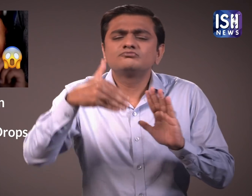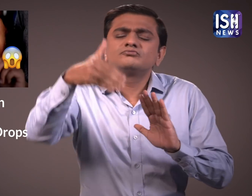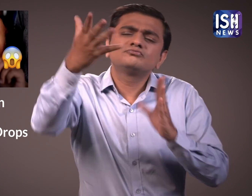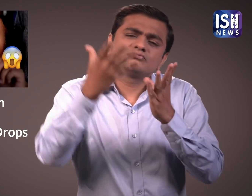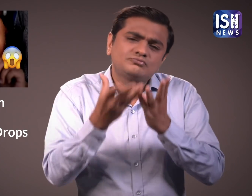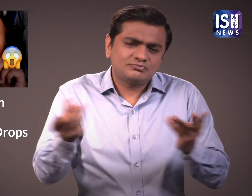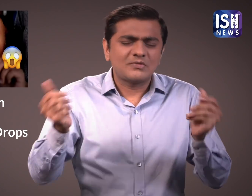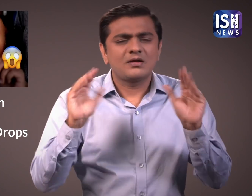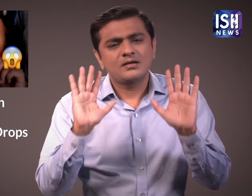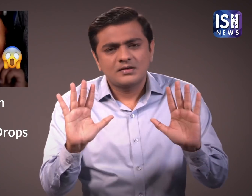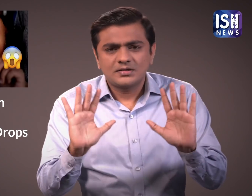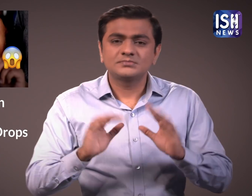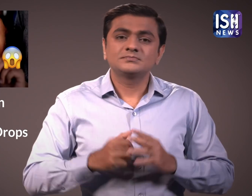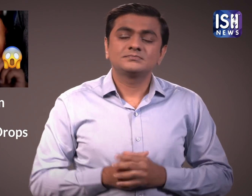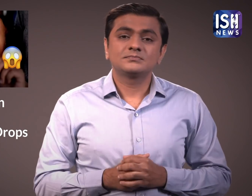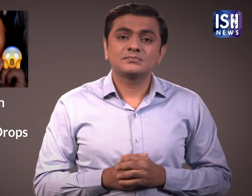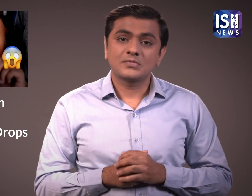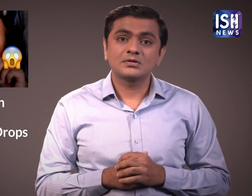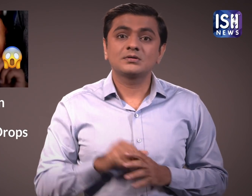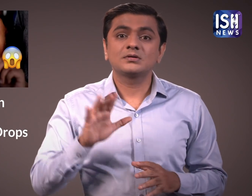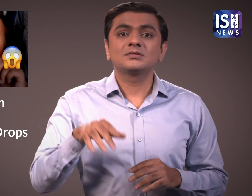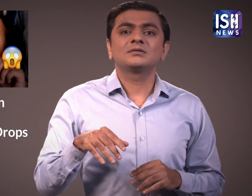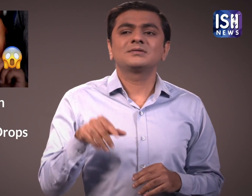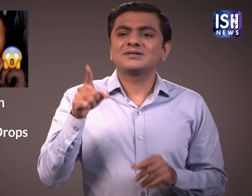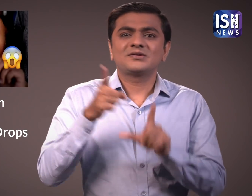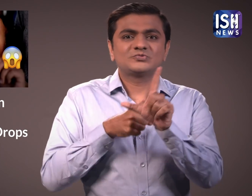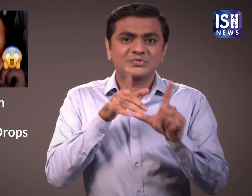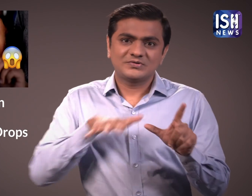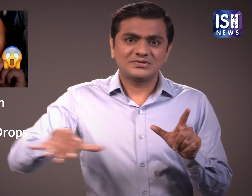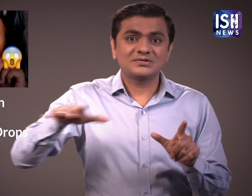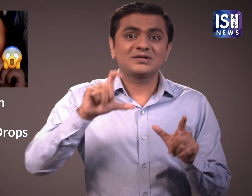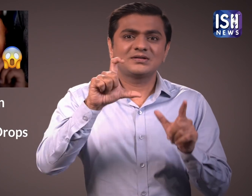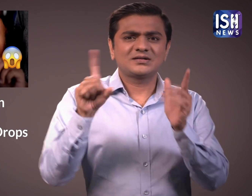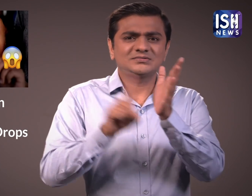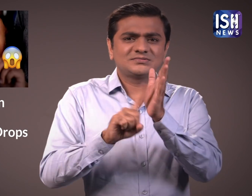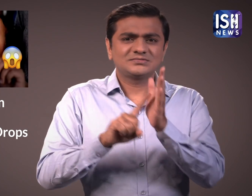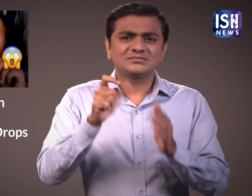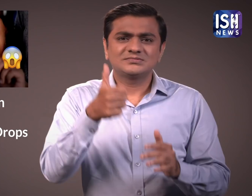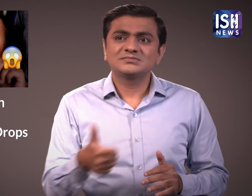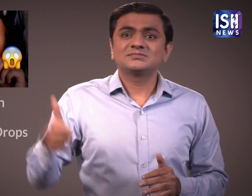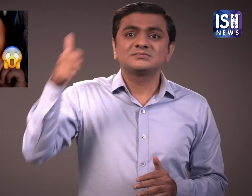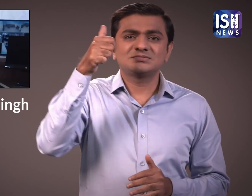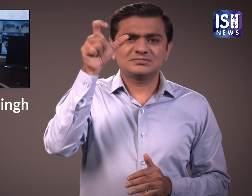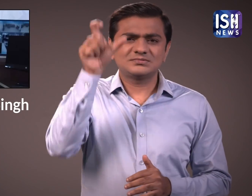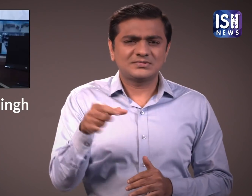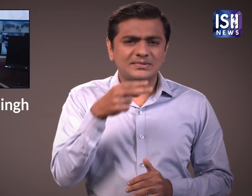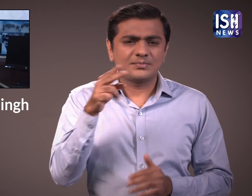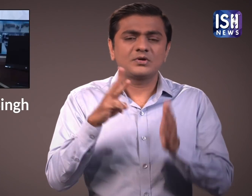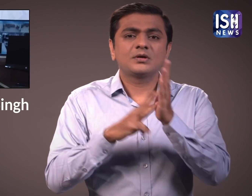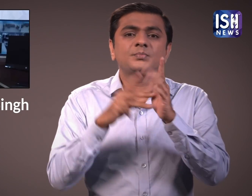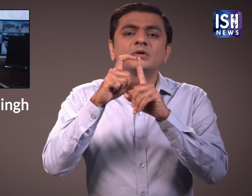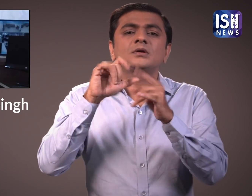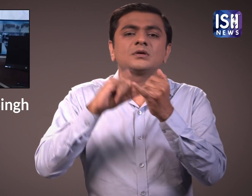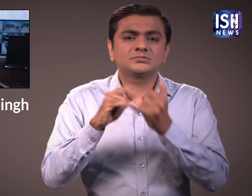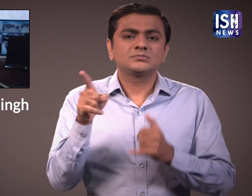But this can be treated. Yavatmal Collector M. Devender Singh